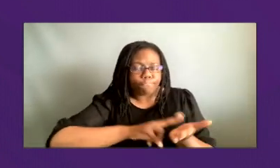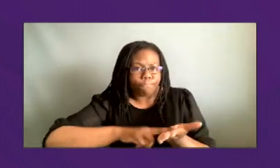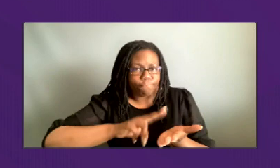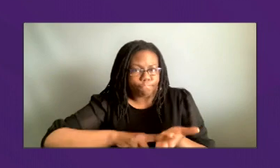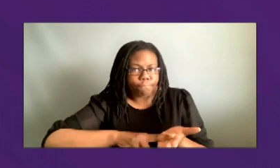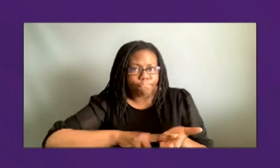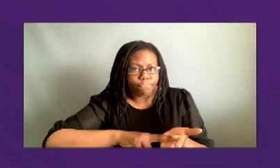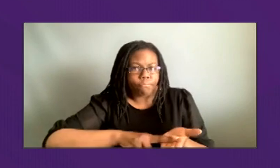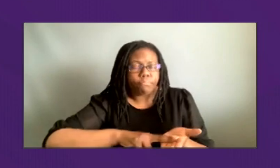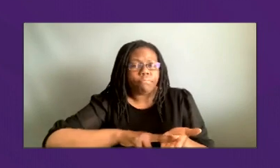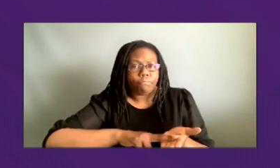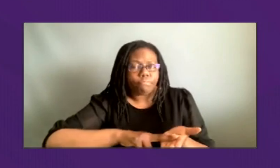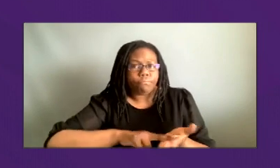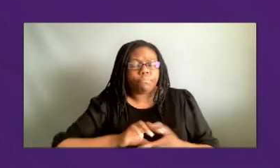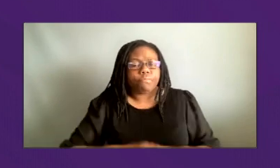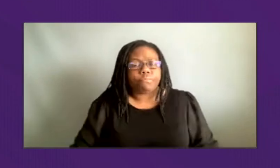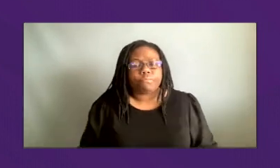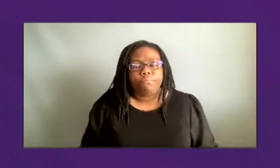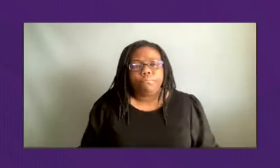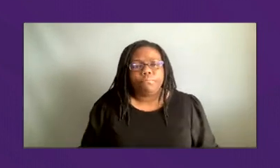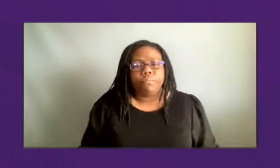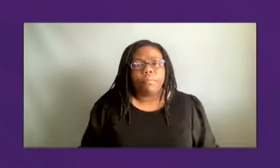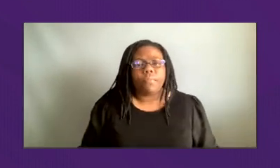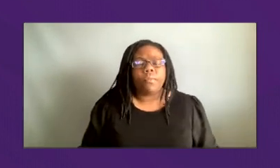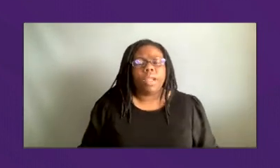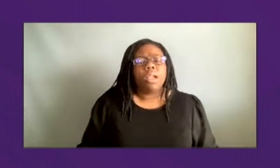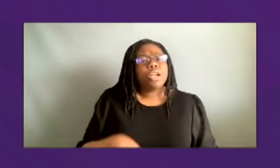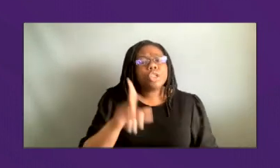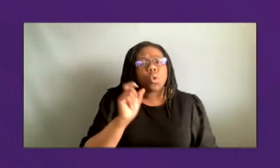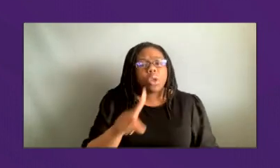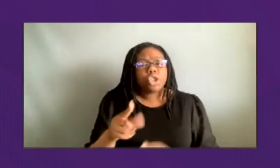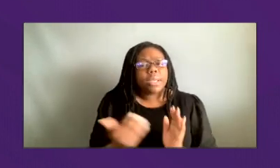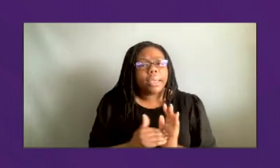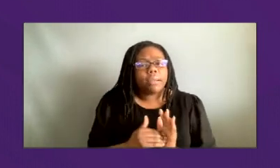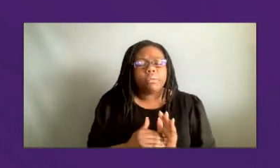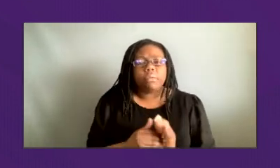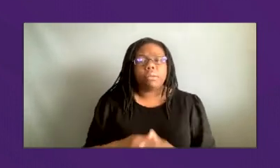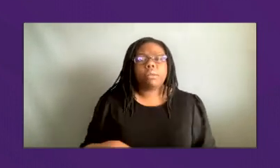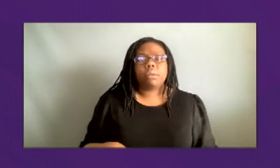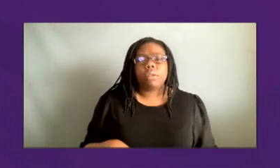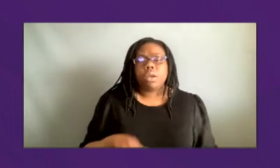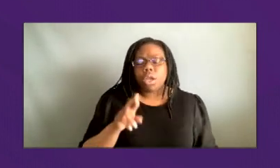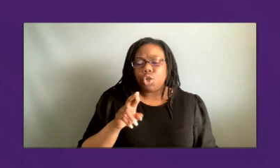So when we ask the question, what does it mean to remove a people, there are many answers because